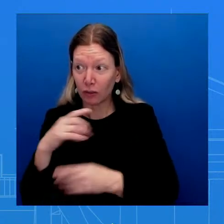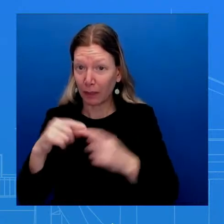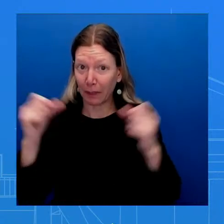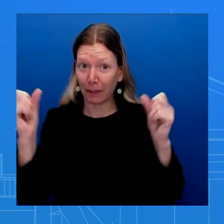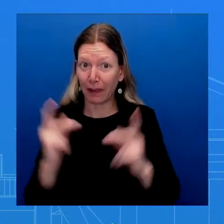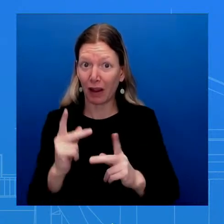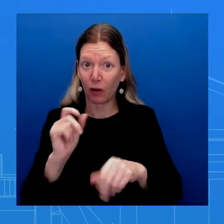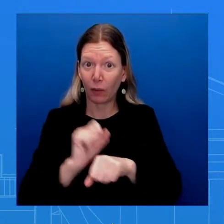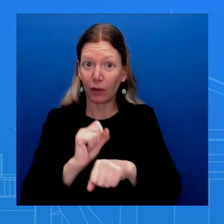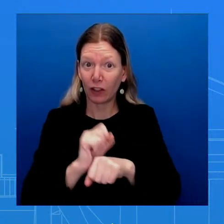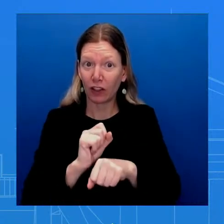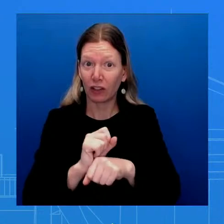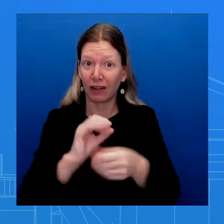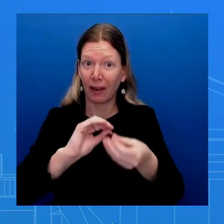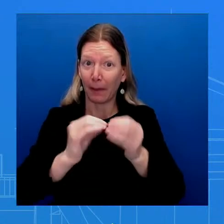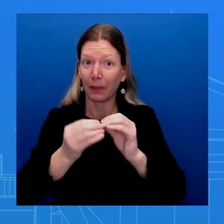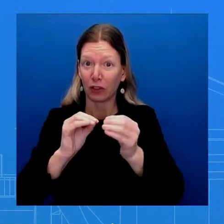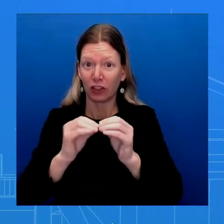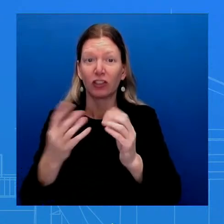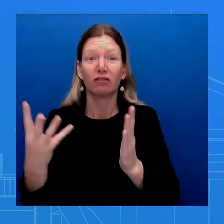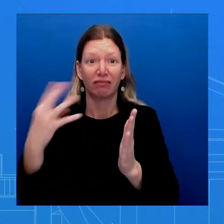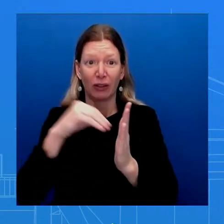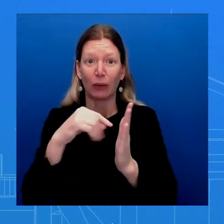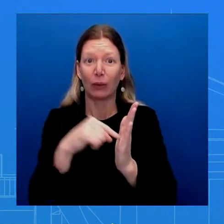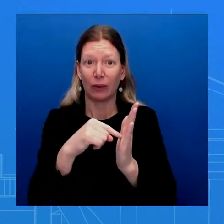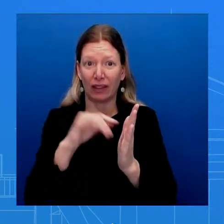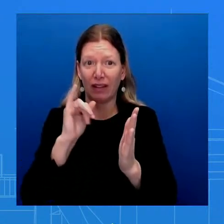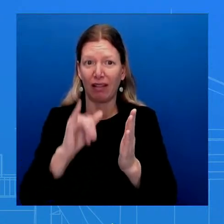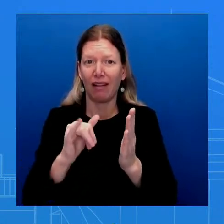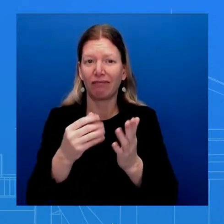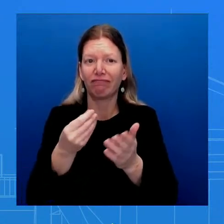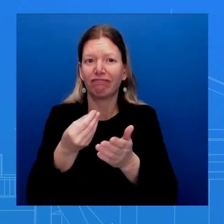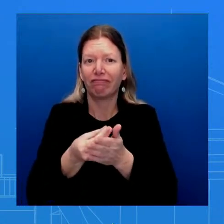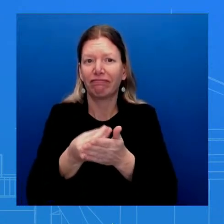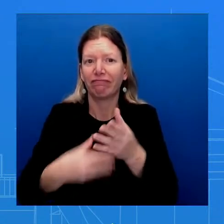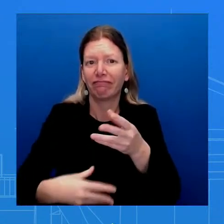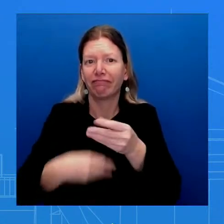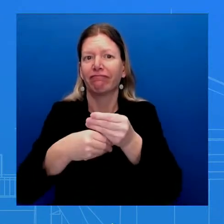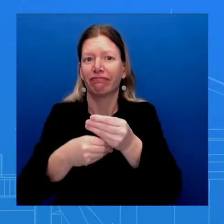by our Ukrainian partners and our Israeli partners. We didn't just pull those figures out of thin air.